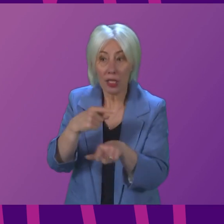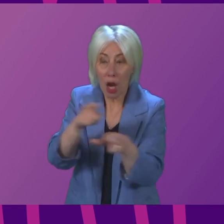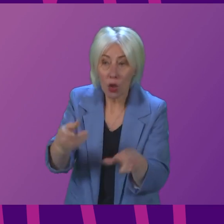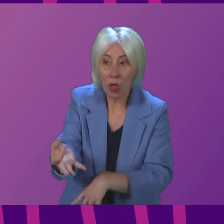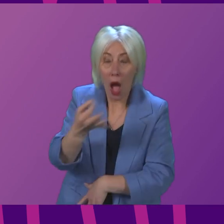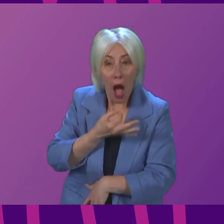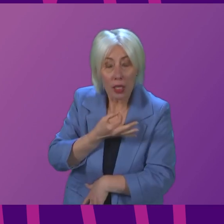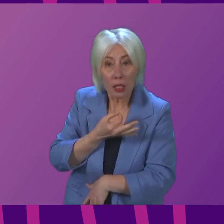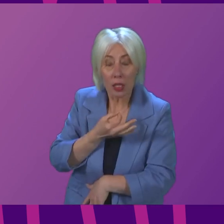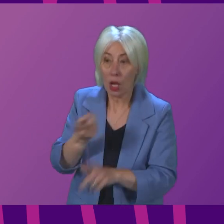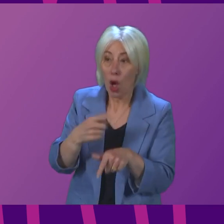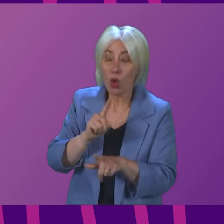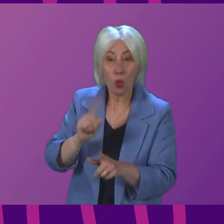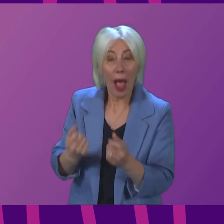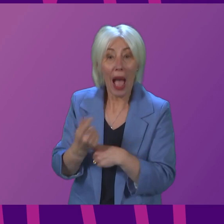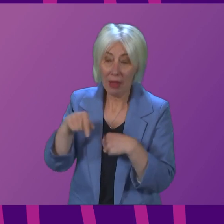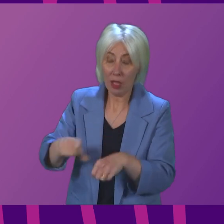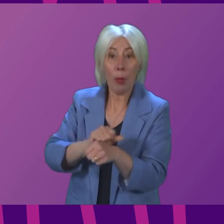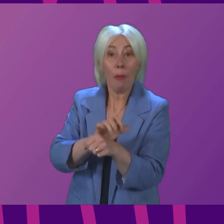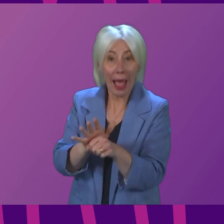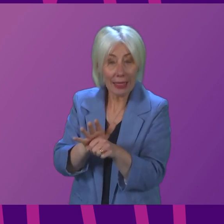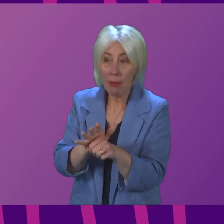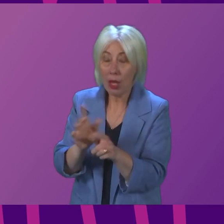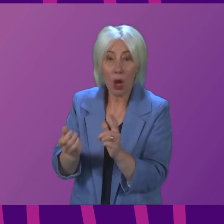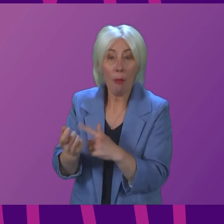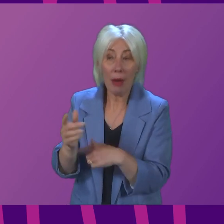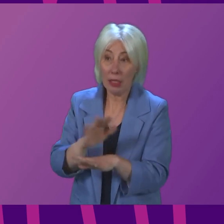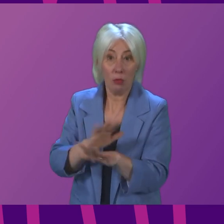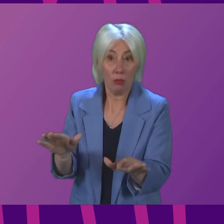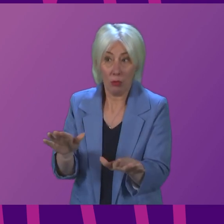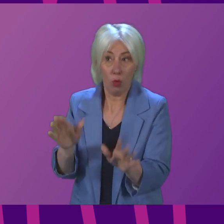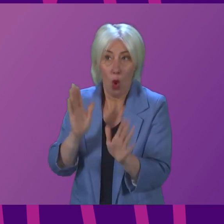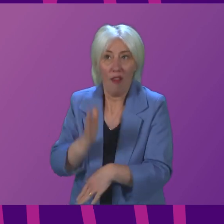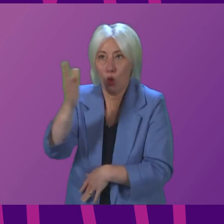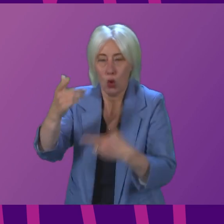aspects of the handling of the pandemic without having to do that, which is why this Government